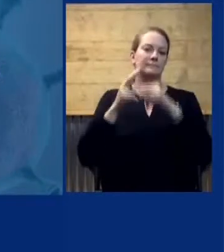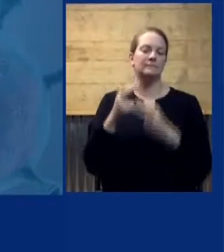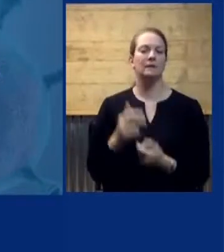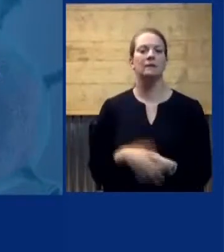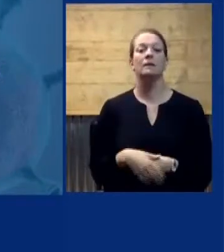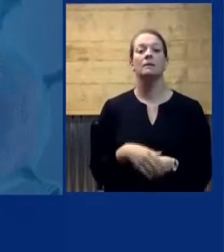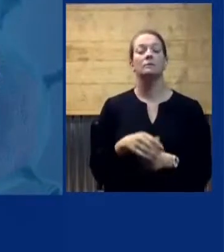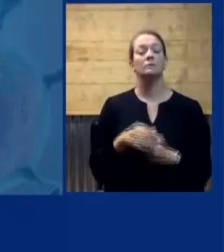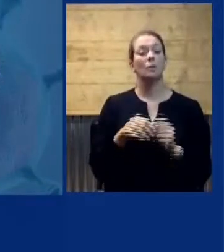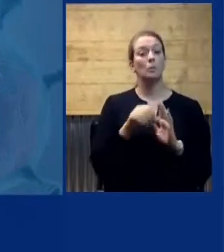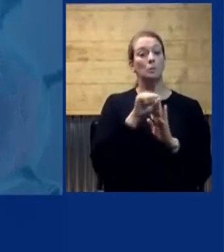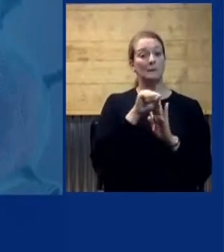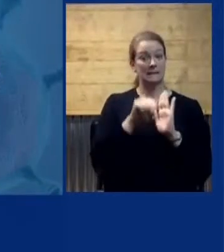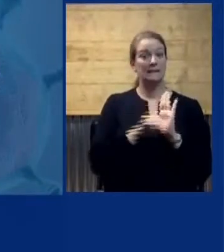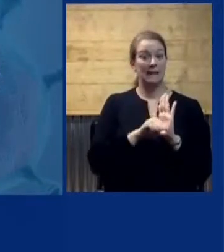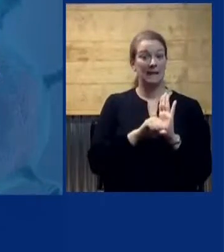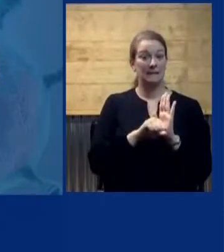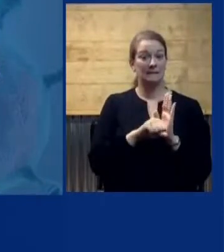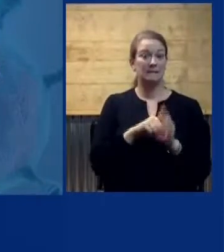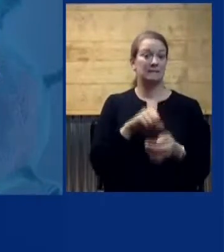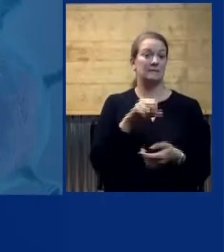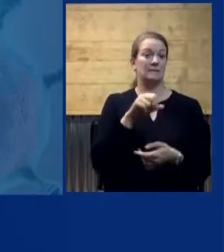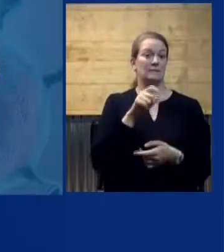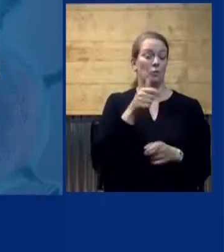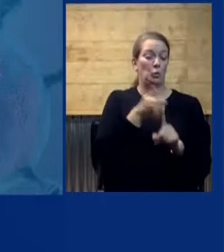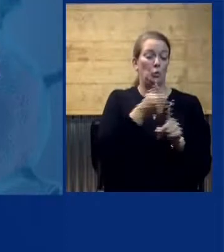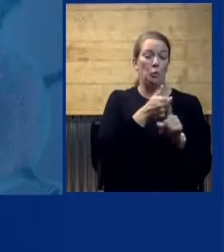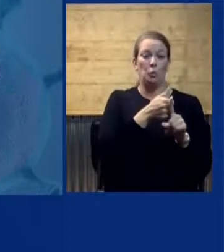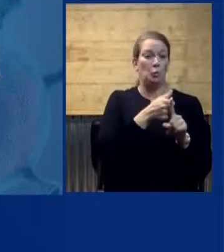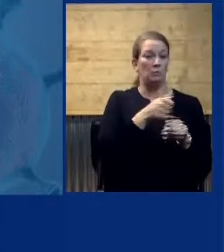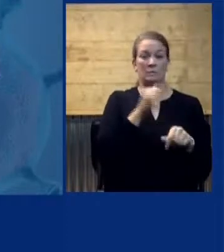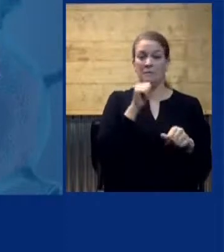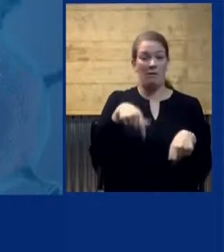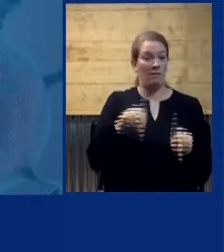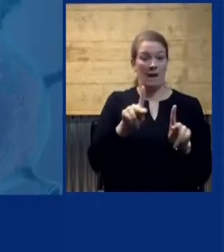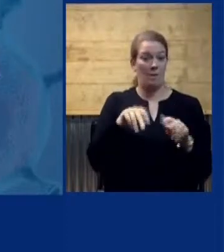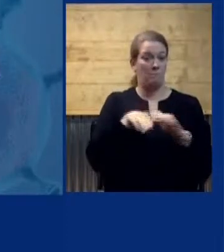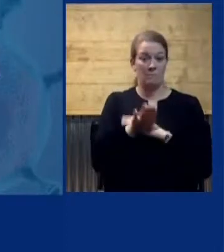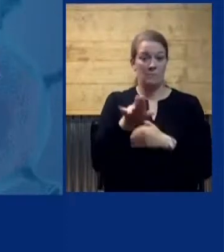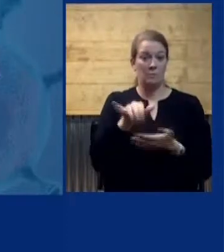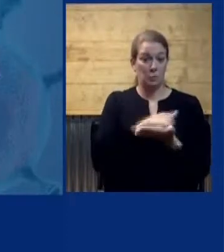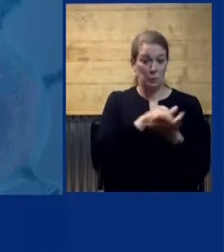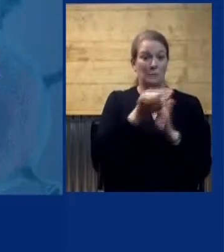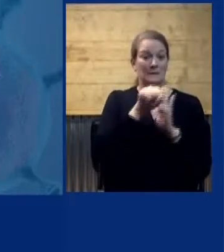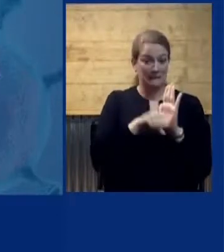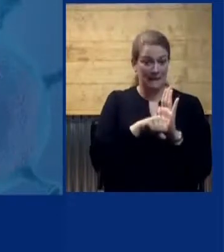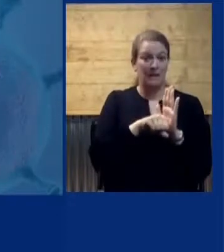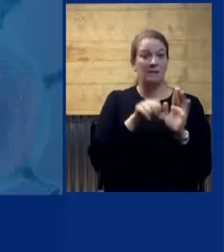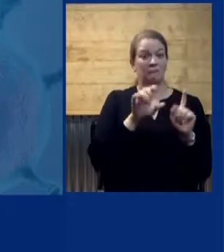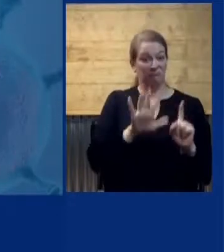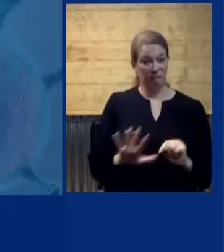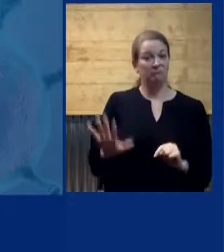AND THEY BROUGHT THE VIRUS. AND THAT'S WHY NEW YORK HAD THE SPIKE WE HAD.